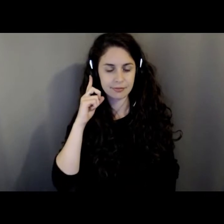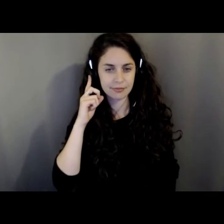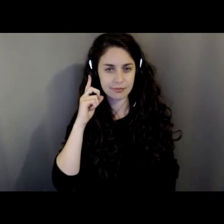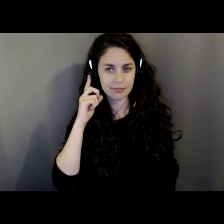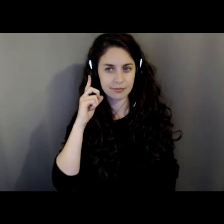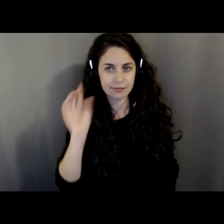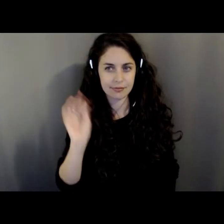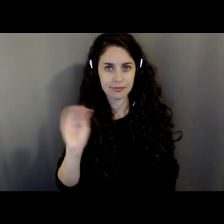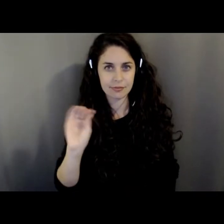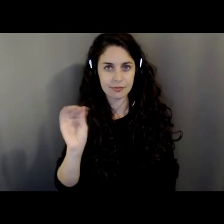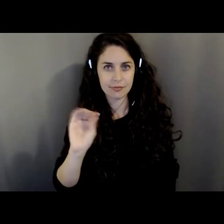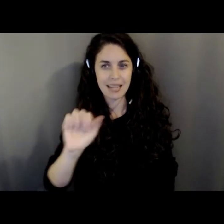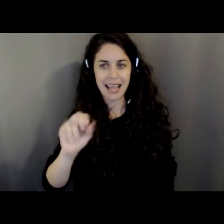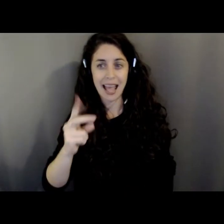Can you turn your sound on Jessica?